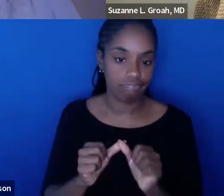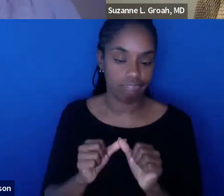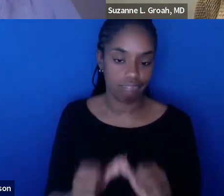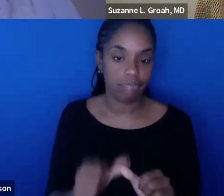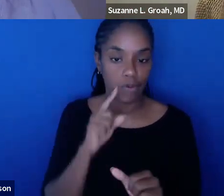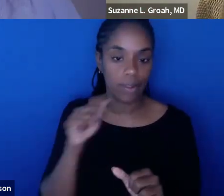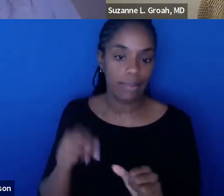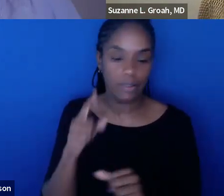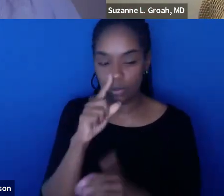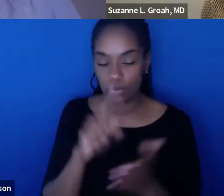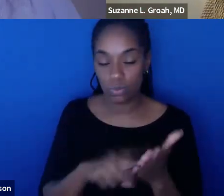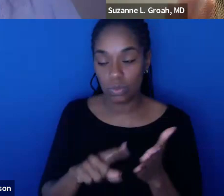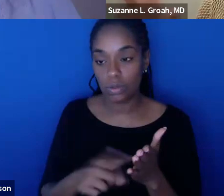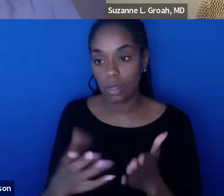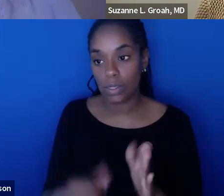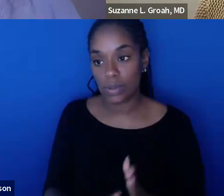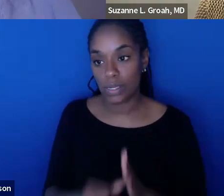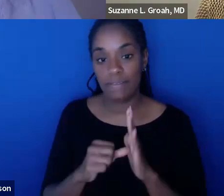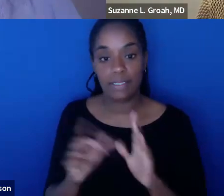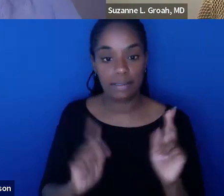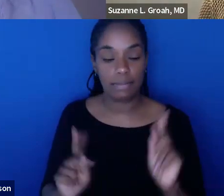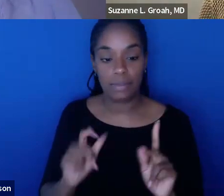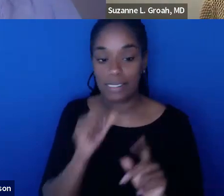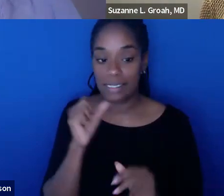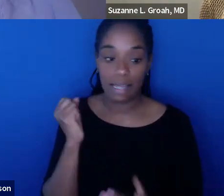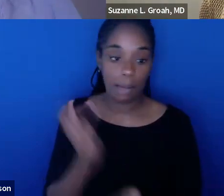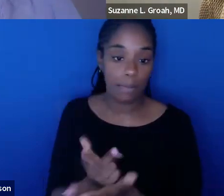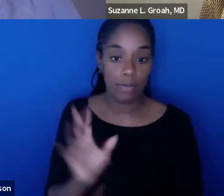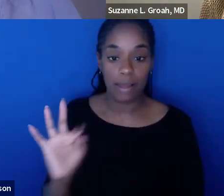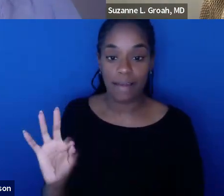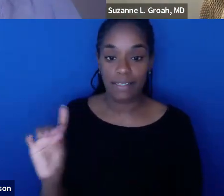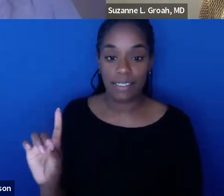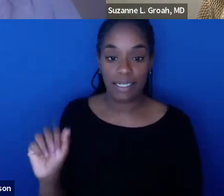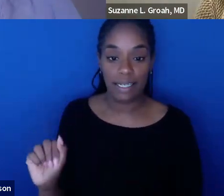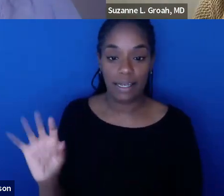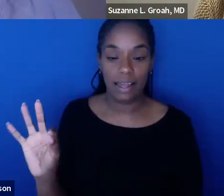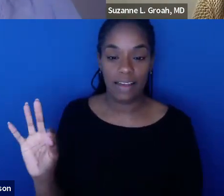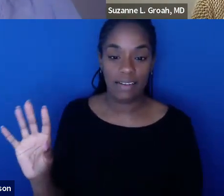And I want to emphasize to people that this is not approved by the FDA, the FDA considers this experimental.